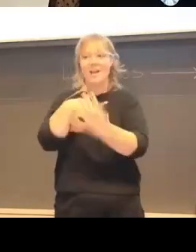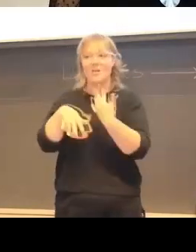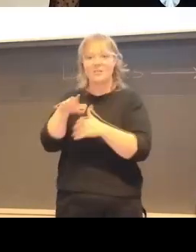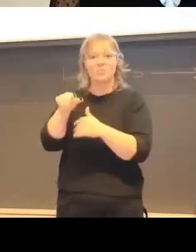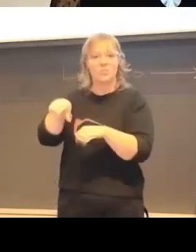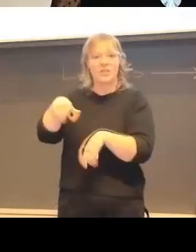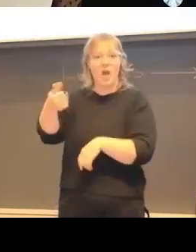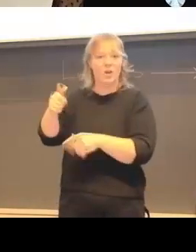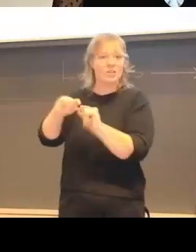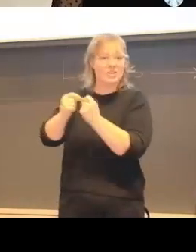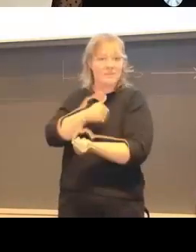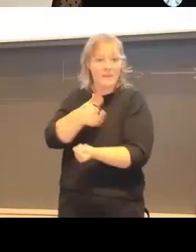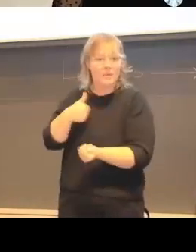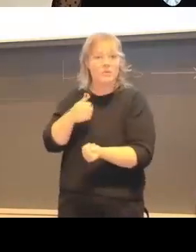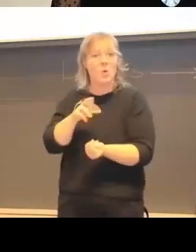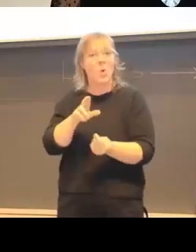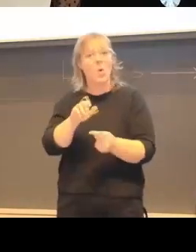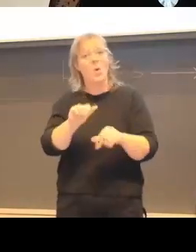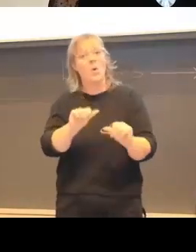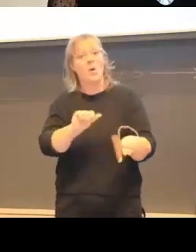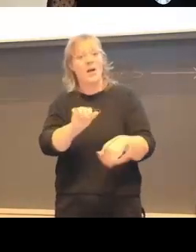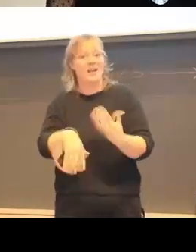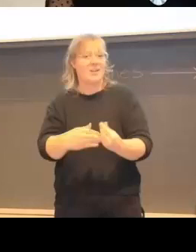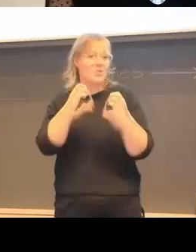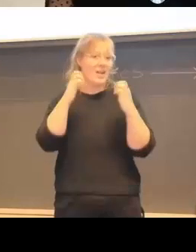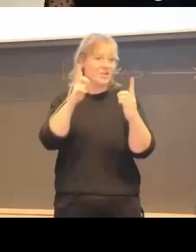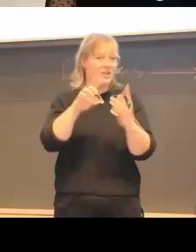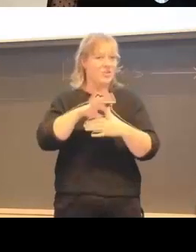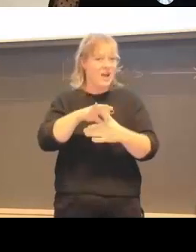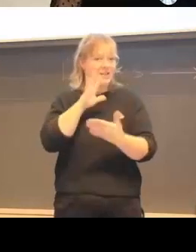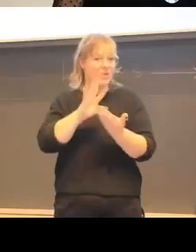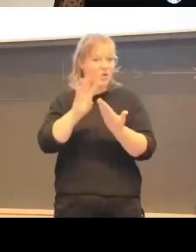the possibility of additional education content to be added to the curriculum surgical researchers